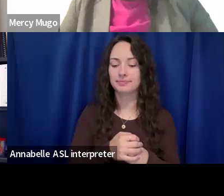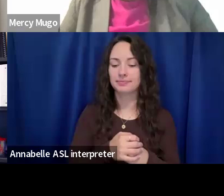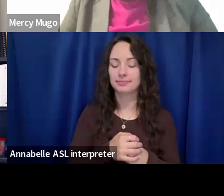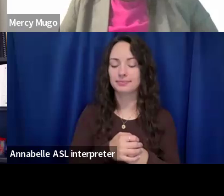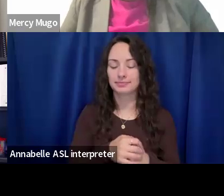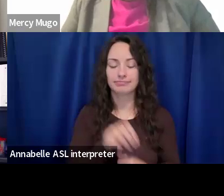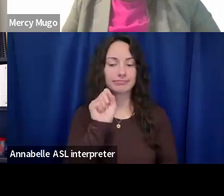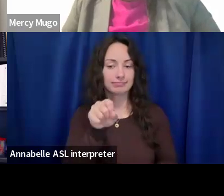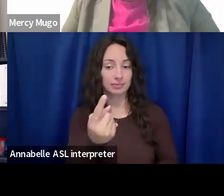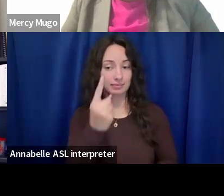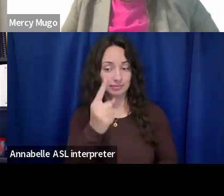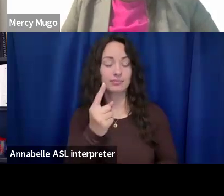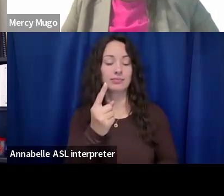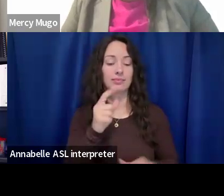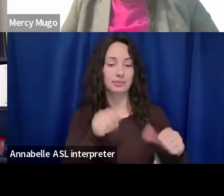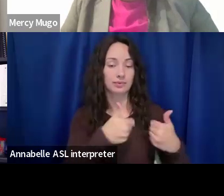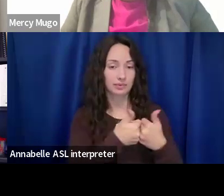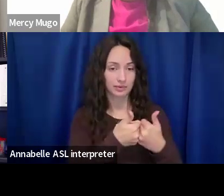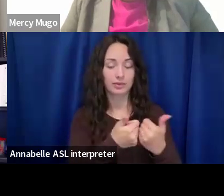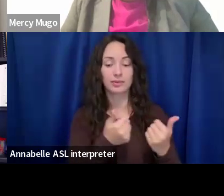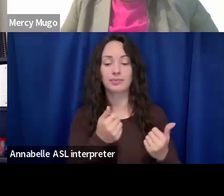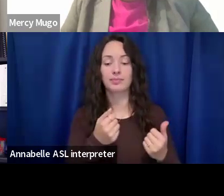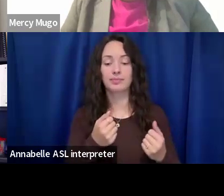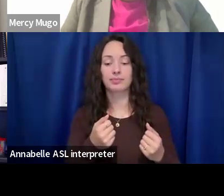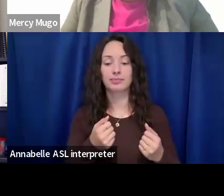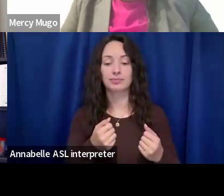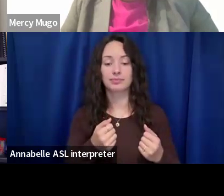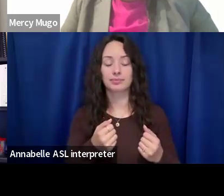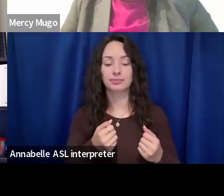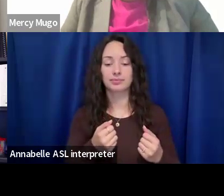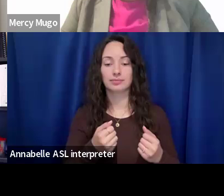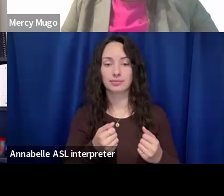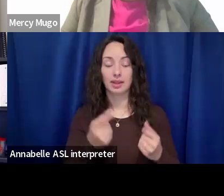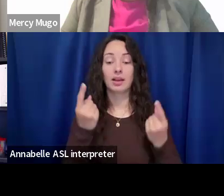faced with with STARS was that it was very, very successful and it became highly visible